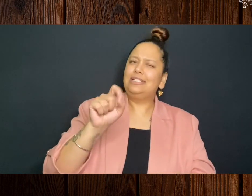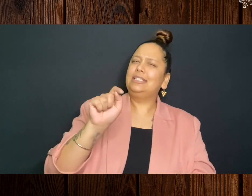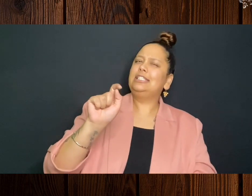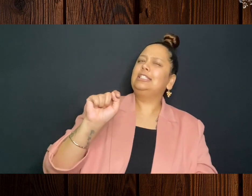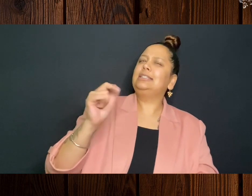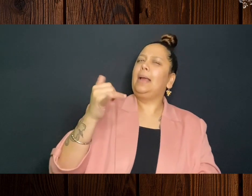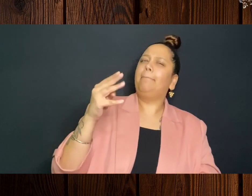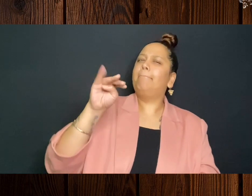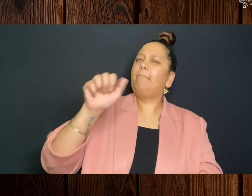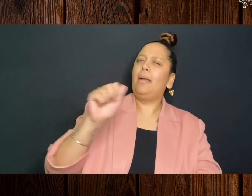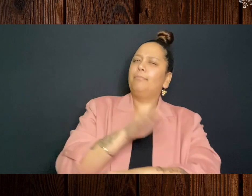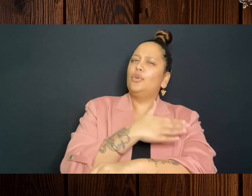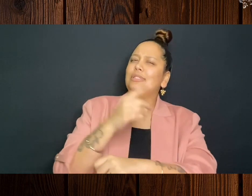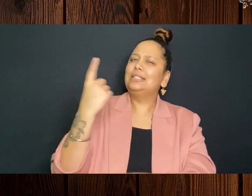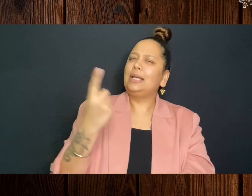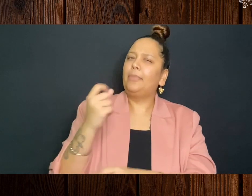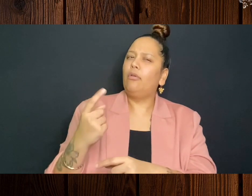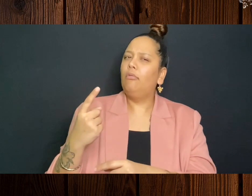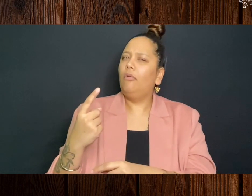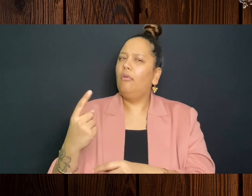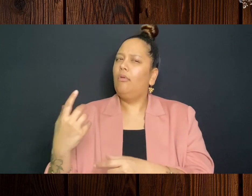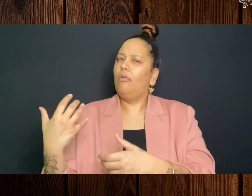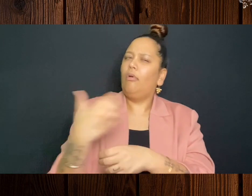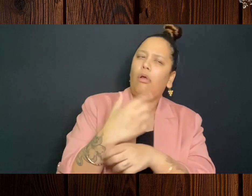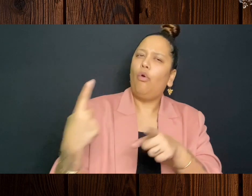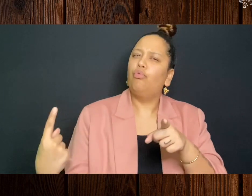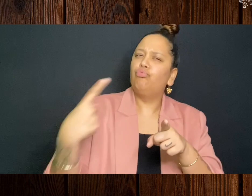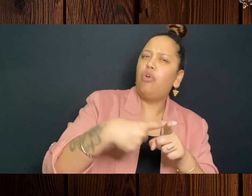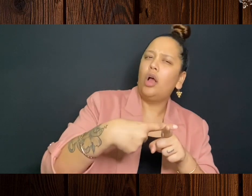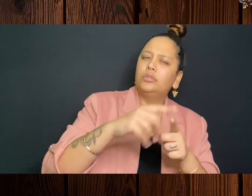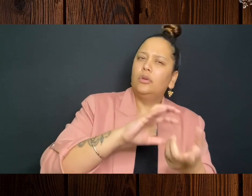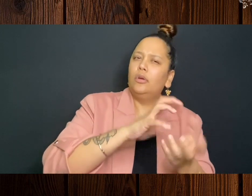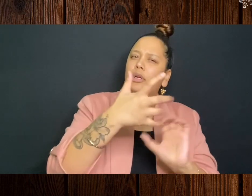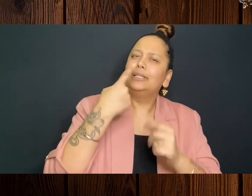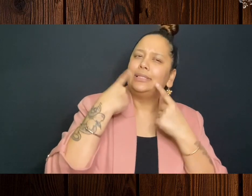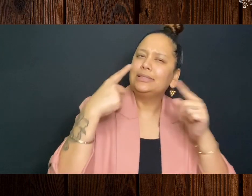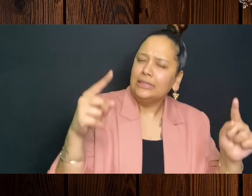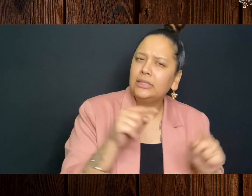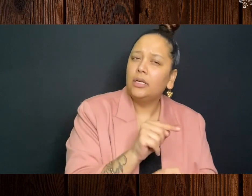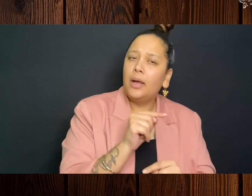music, that if something crosses a threshold of success, that it